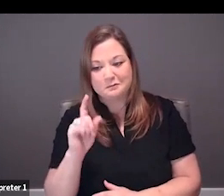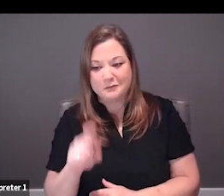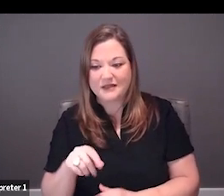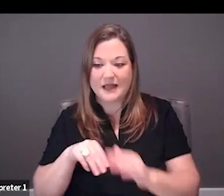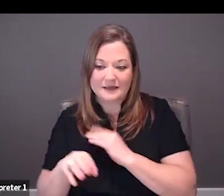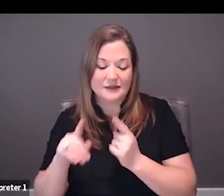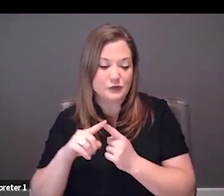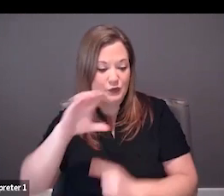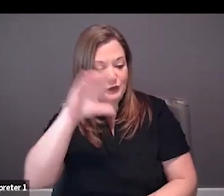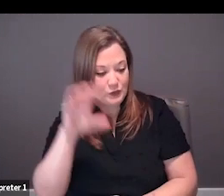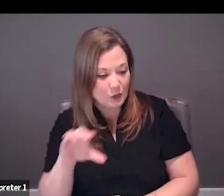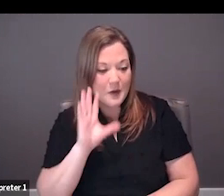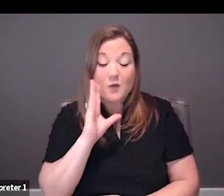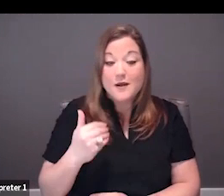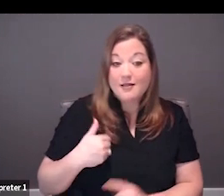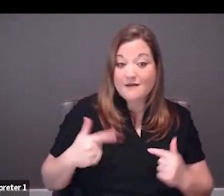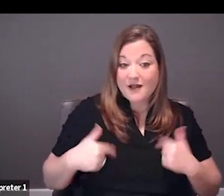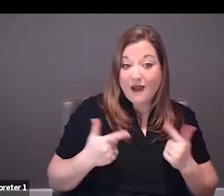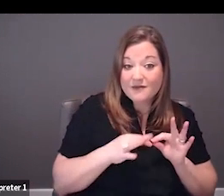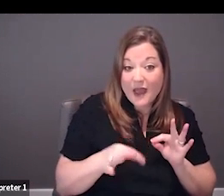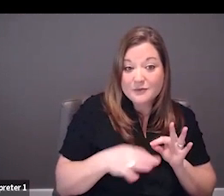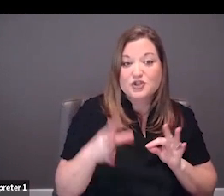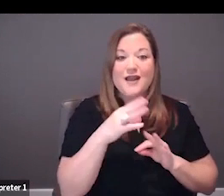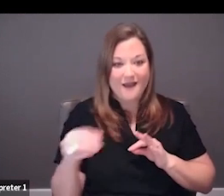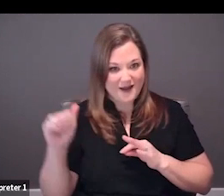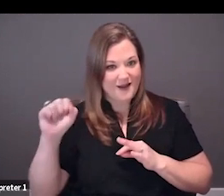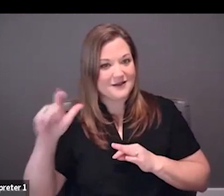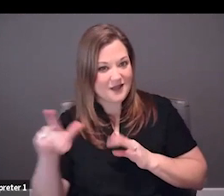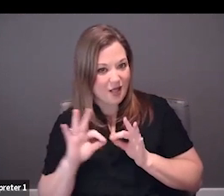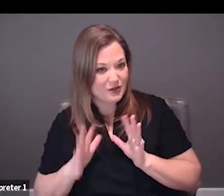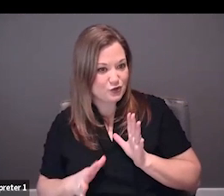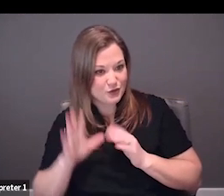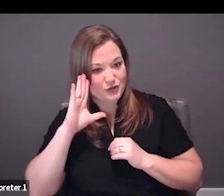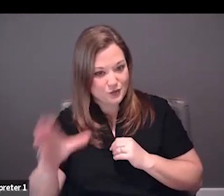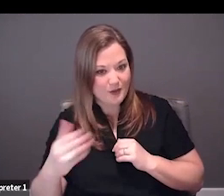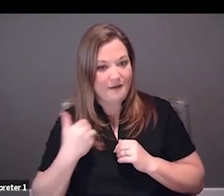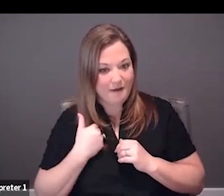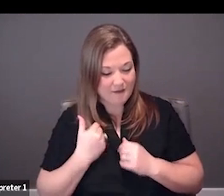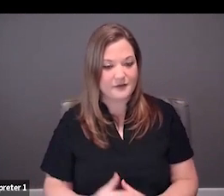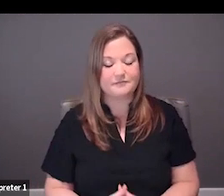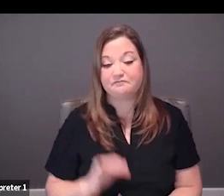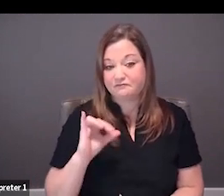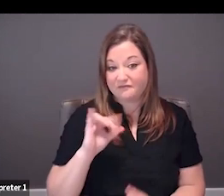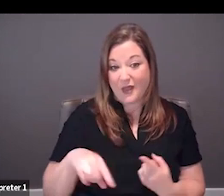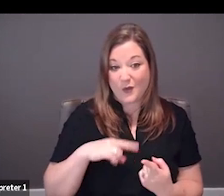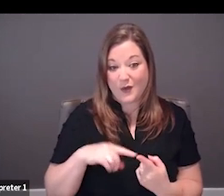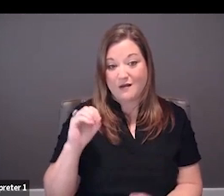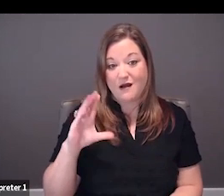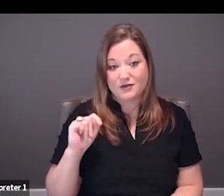We will have live captions and also American Sign Language interpretation. That event is October 9th through 10th.